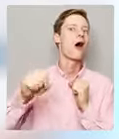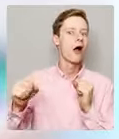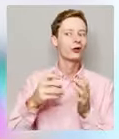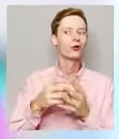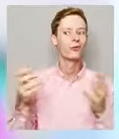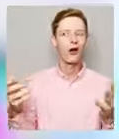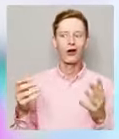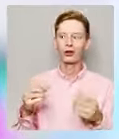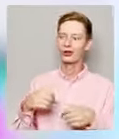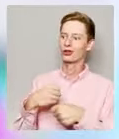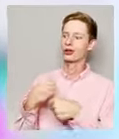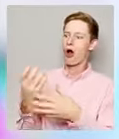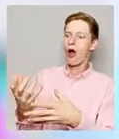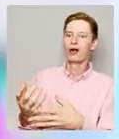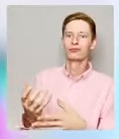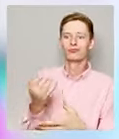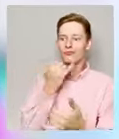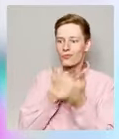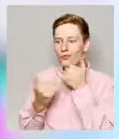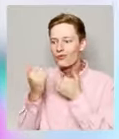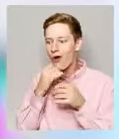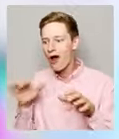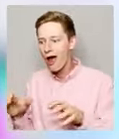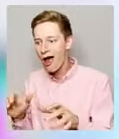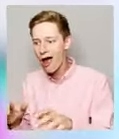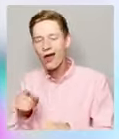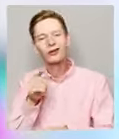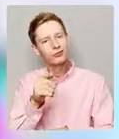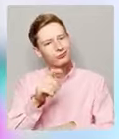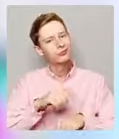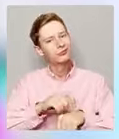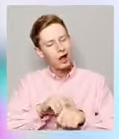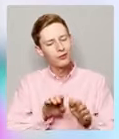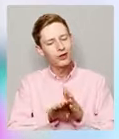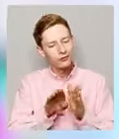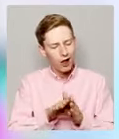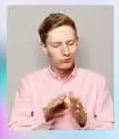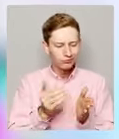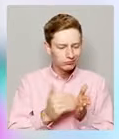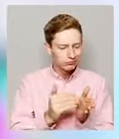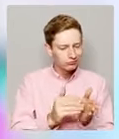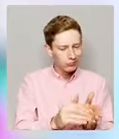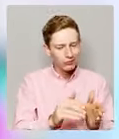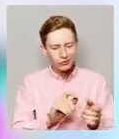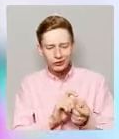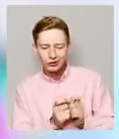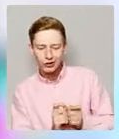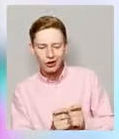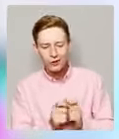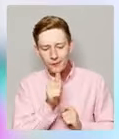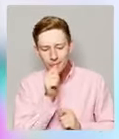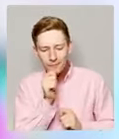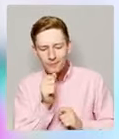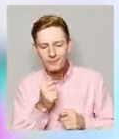or introduce more unintended interactions. Set aside time to iterate on any dynamic weighting logic and attune tolerance in a way that makes sense